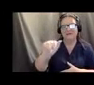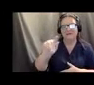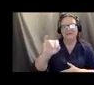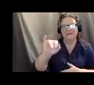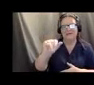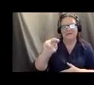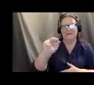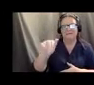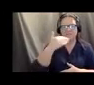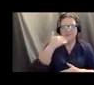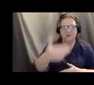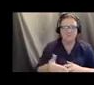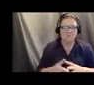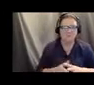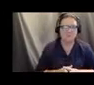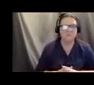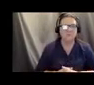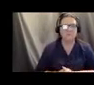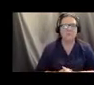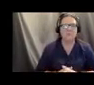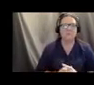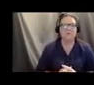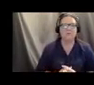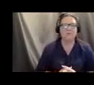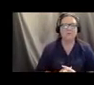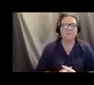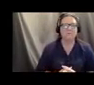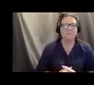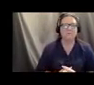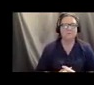Oh, Elaine -- look at you.